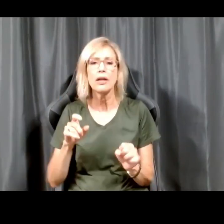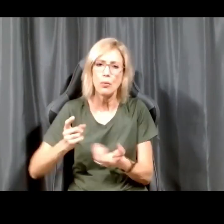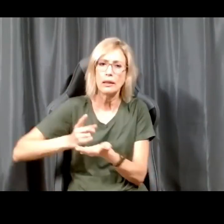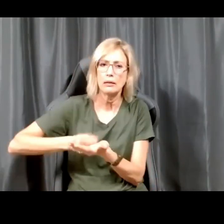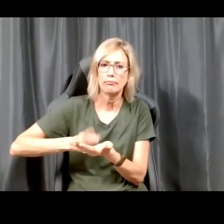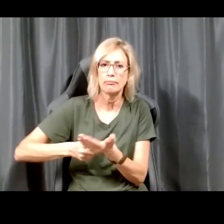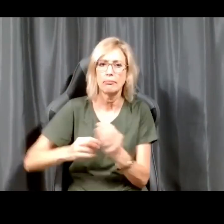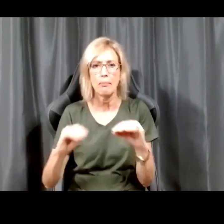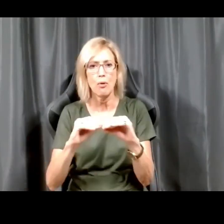Anybody else?